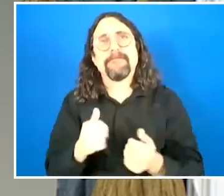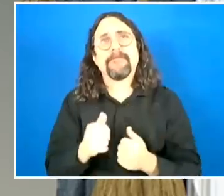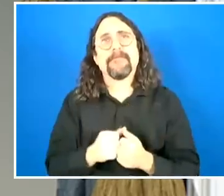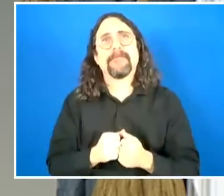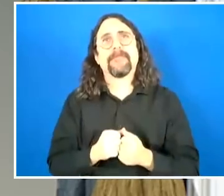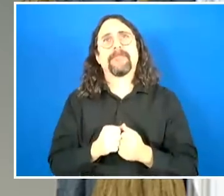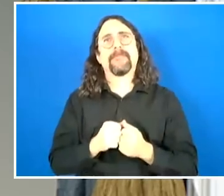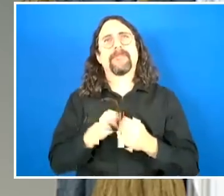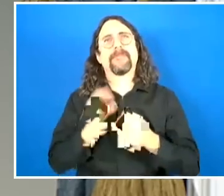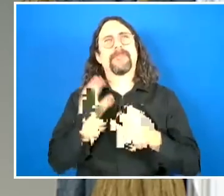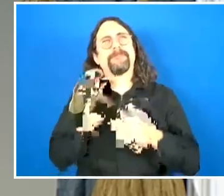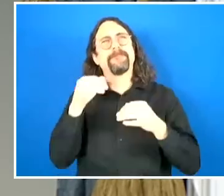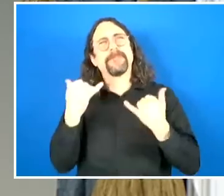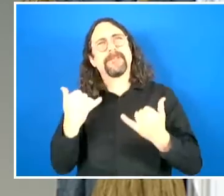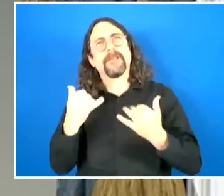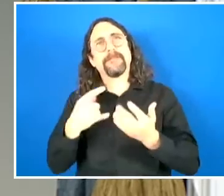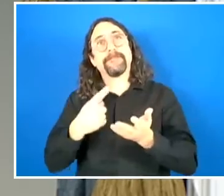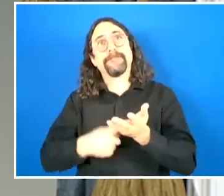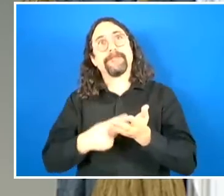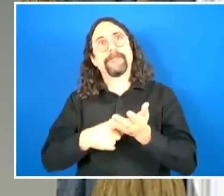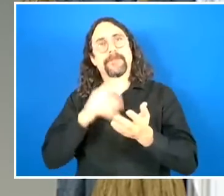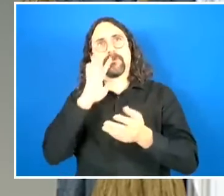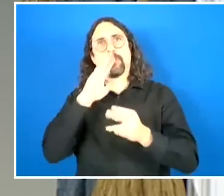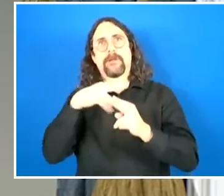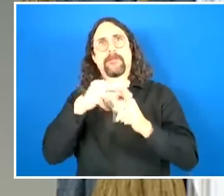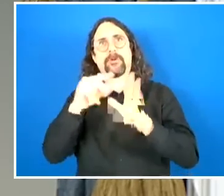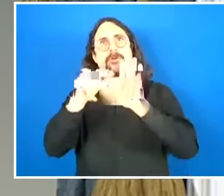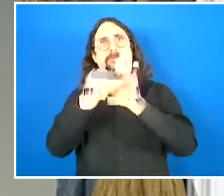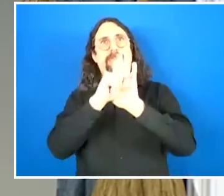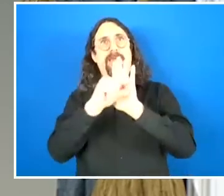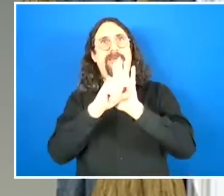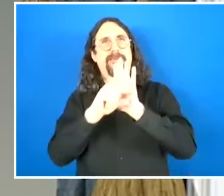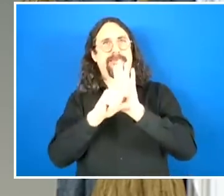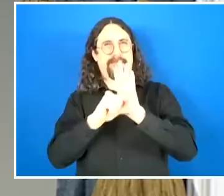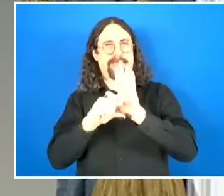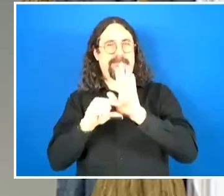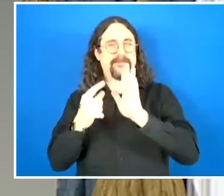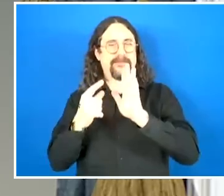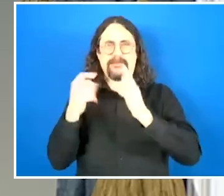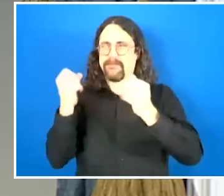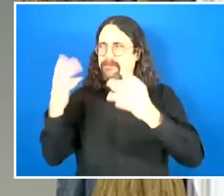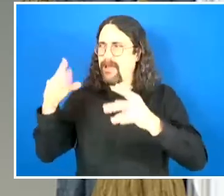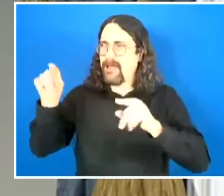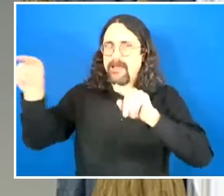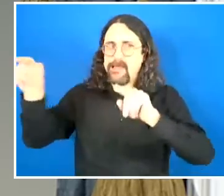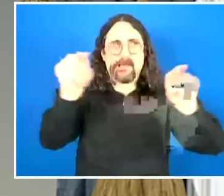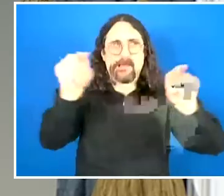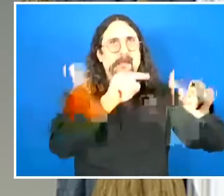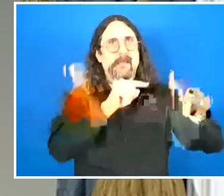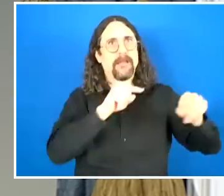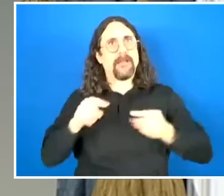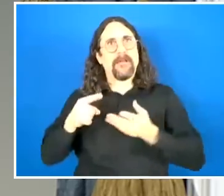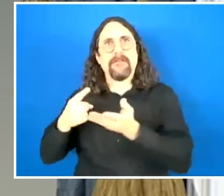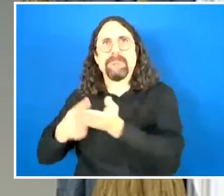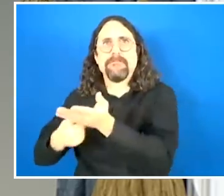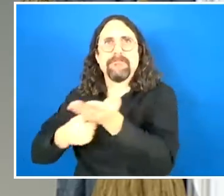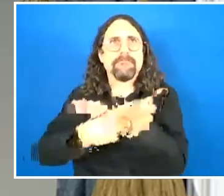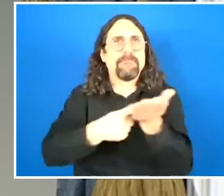ONT HI S PARTICULAR TOPIC THE OPINIONS AND IEADS ARE VAST AND WIDE. ON ONE END THERE IS THE NOTION THAT NOTHING